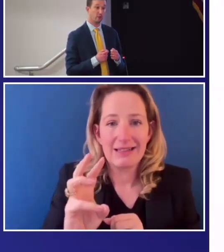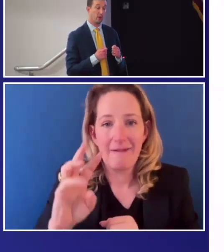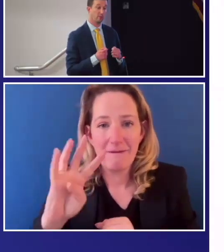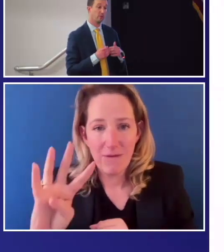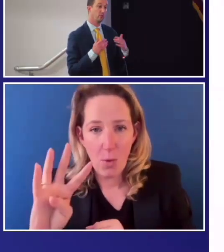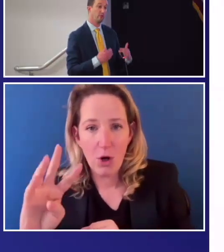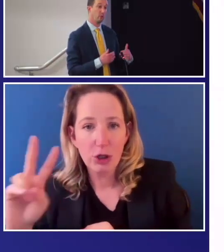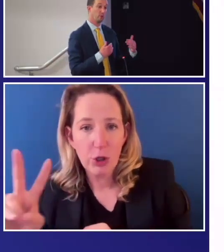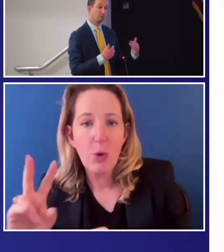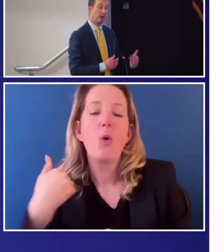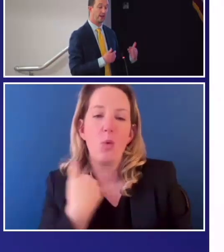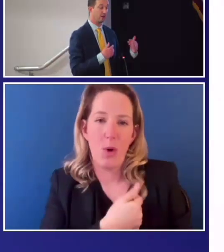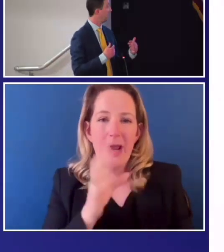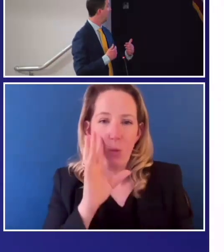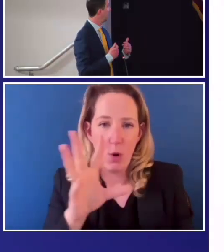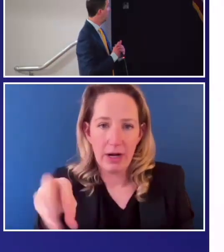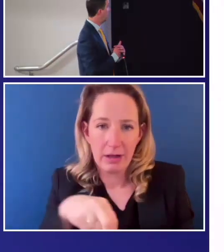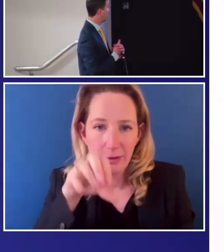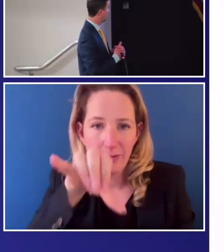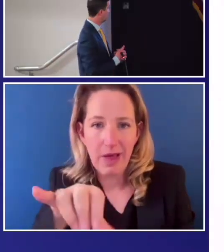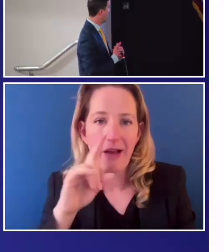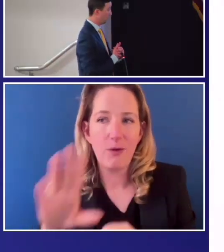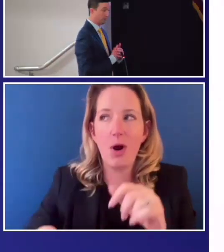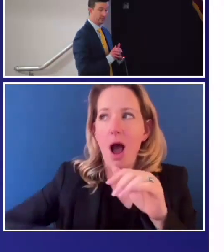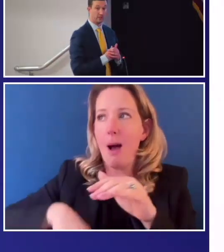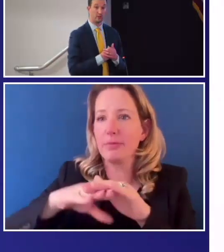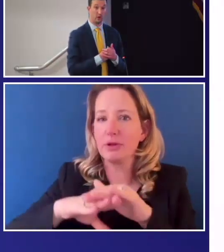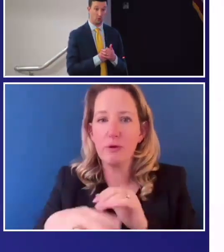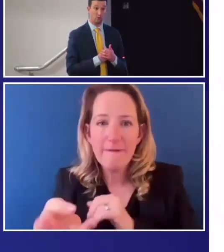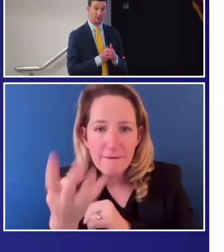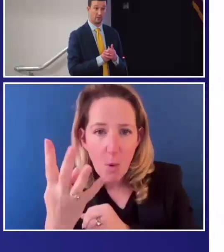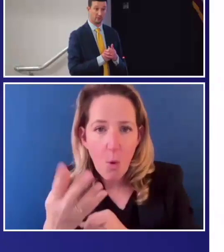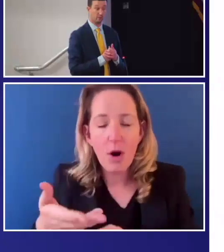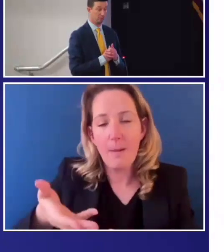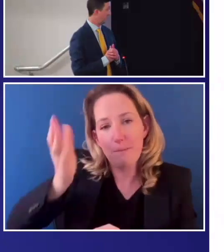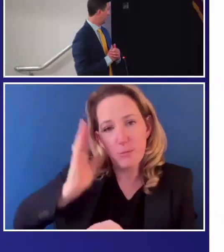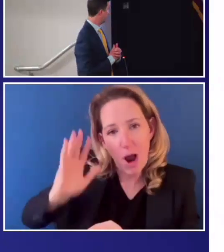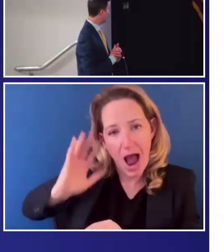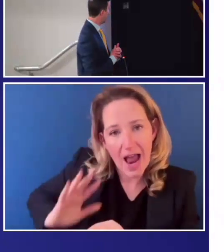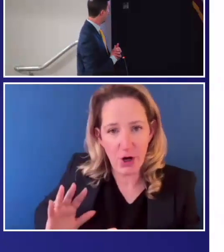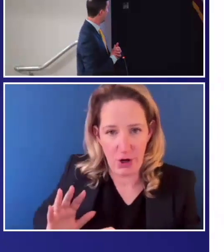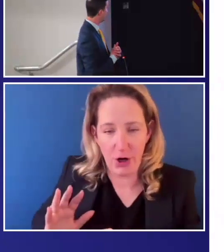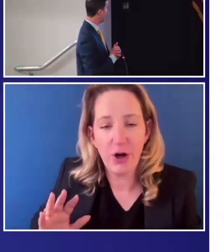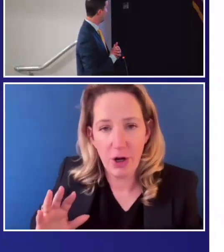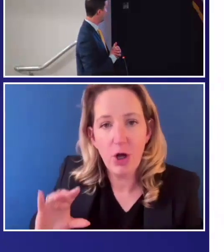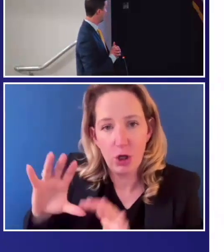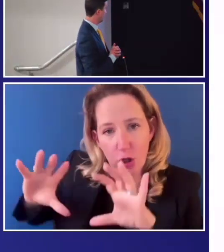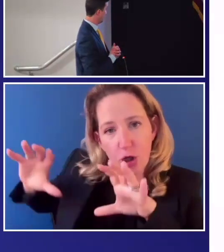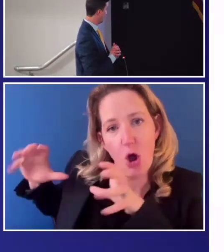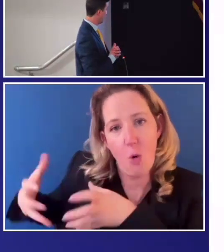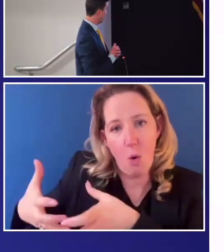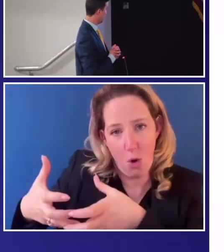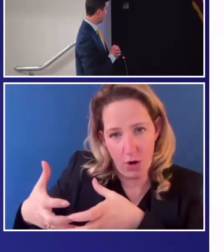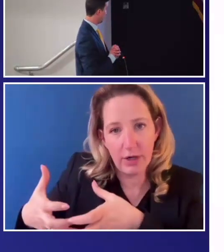for up to four prior award year cohorts of completers. So to explain that in crystal